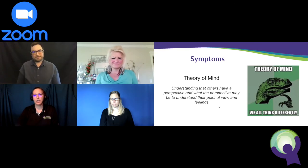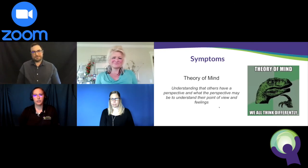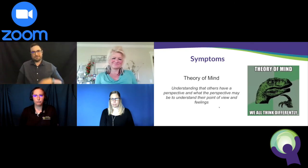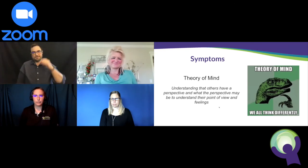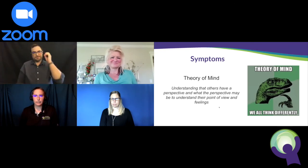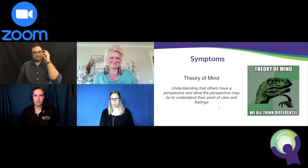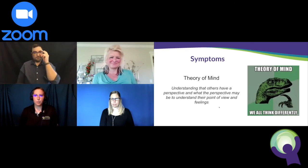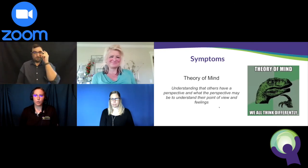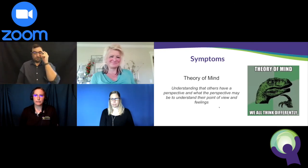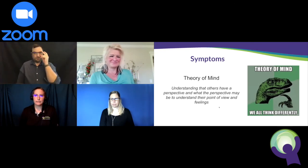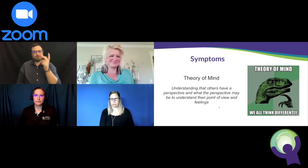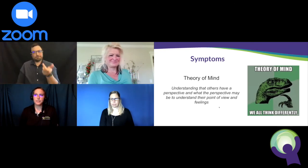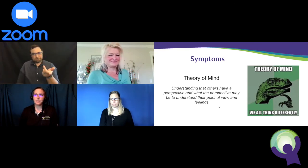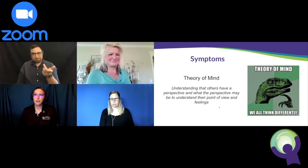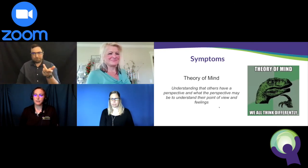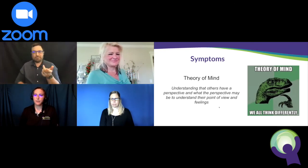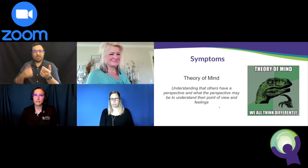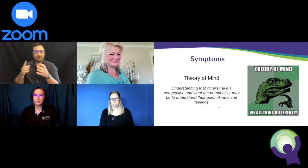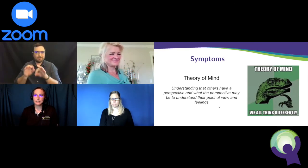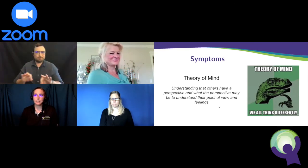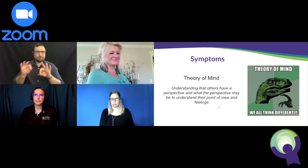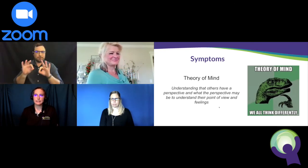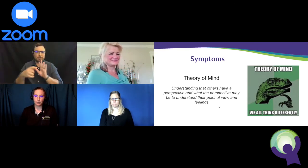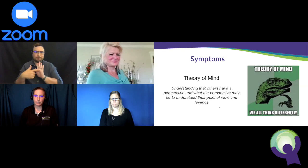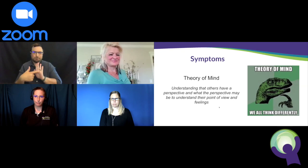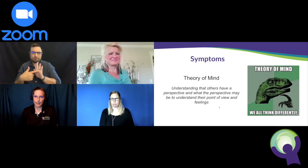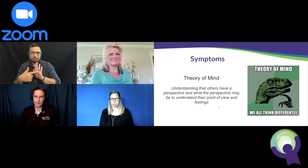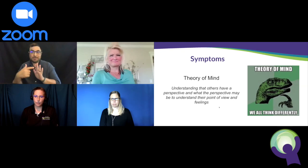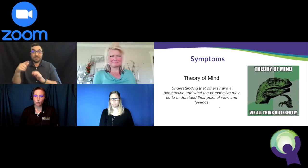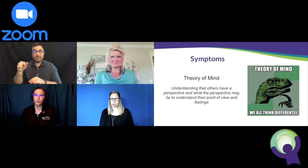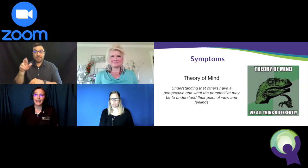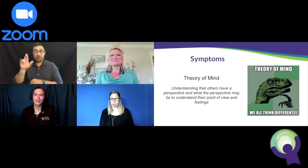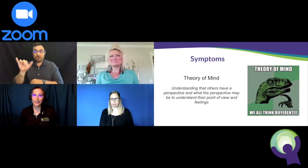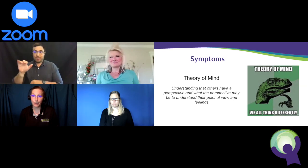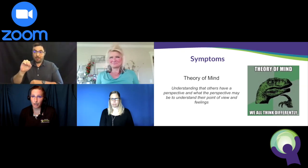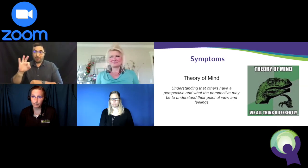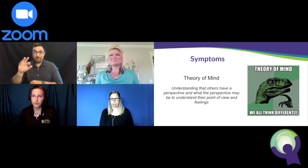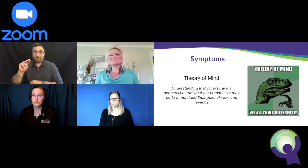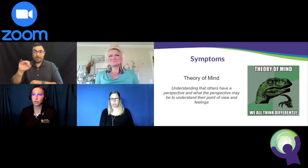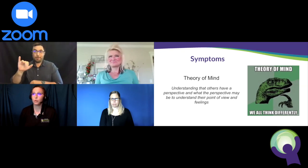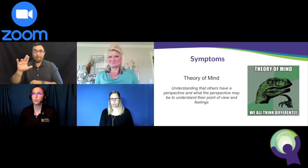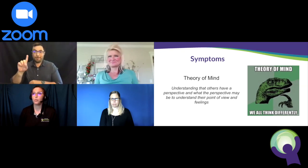Another really important symptom of autism is theory of mind or lack thereof. So